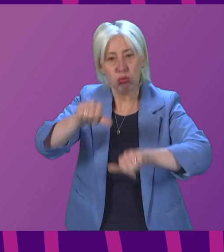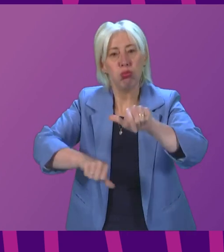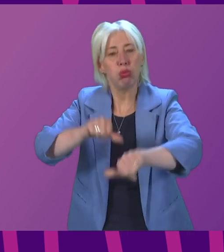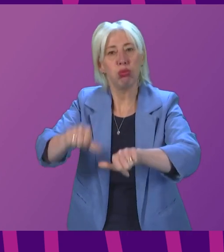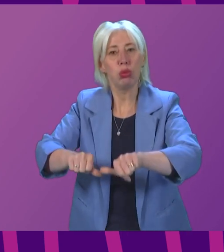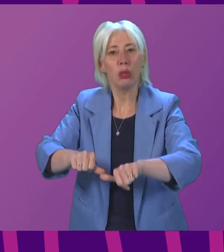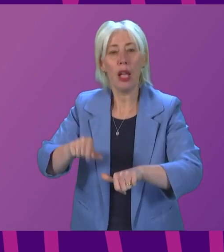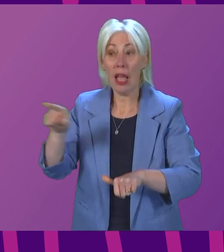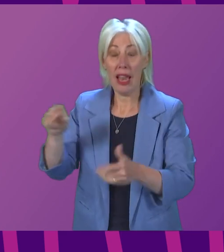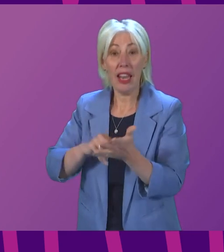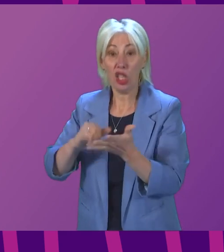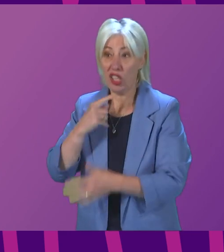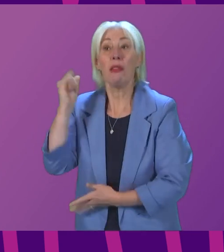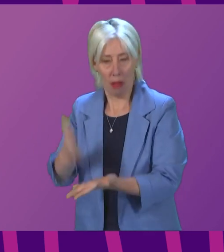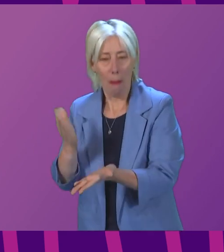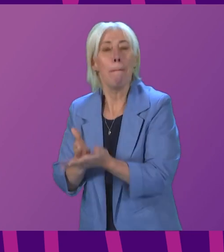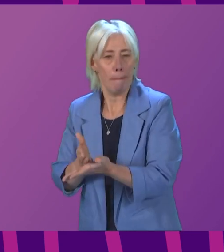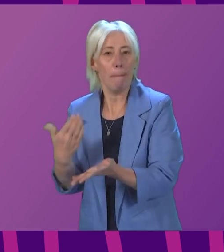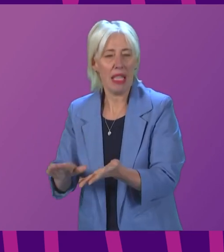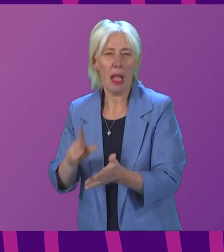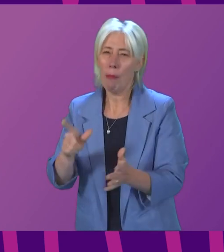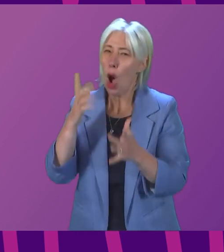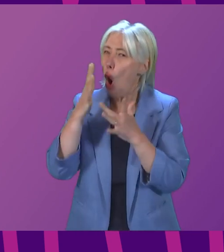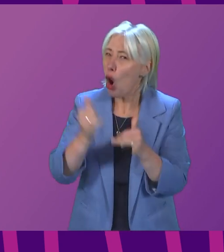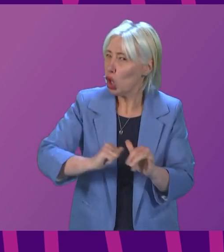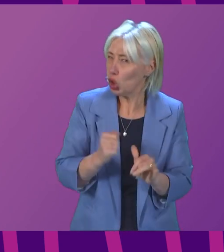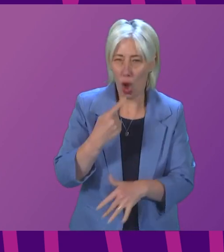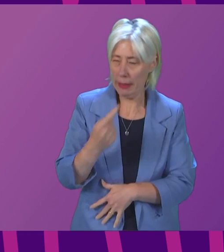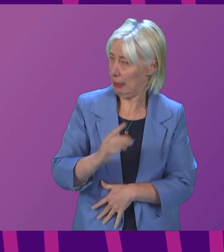She says that she is open and transparent, but Audit Scotland does not agree.